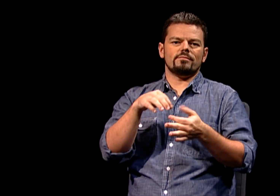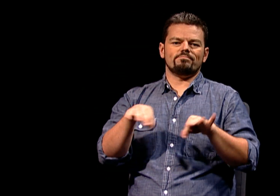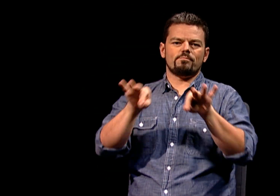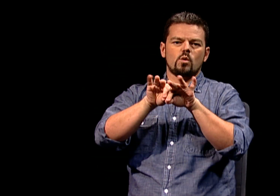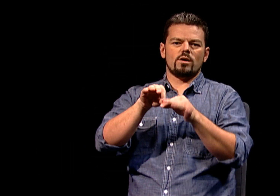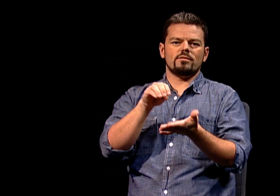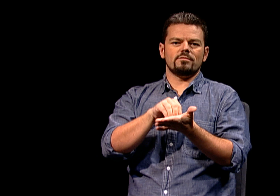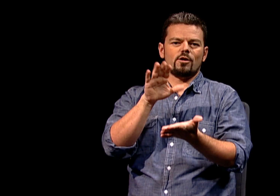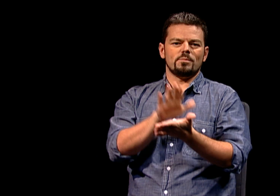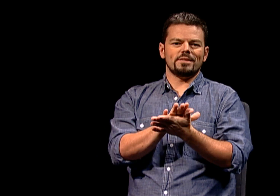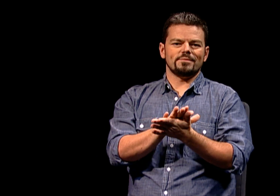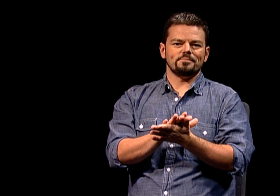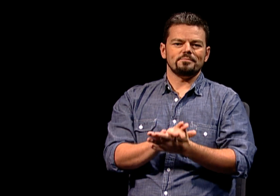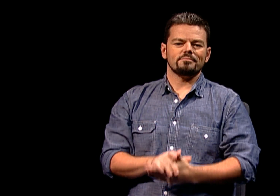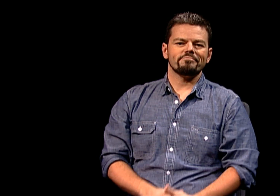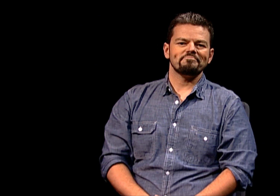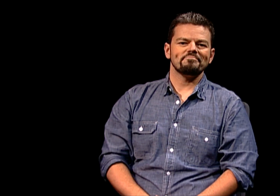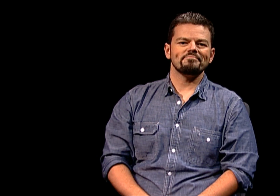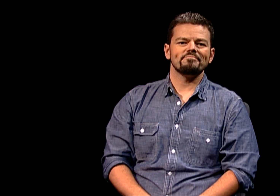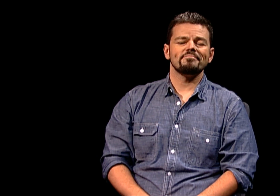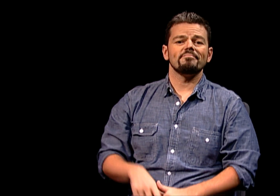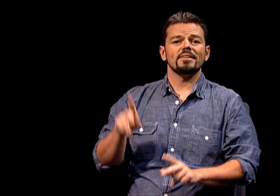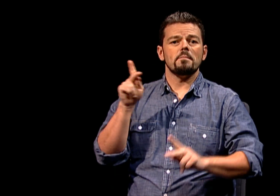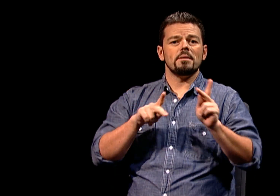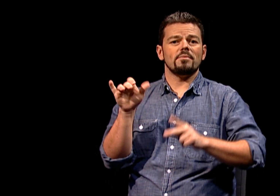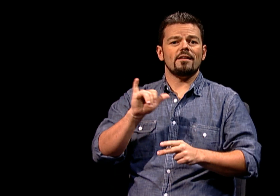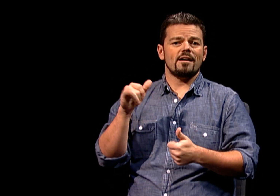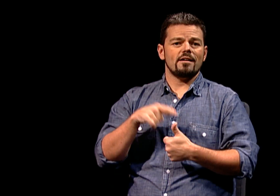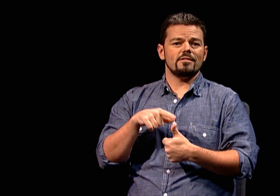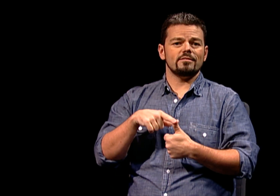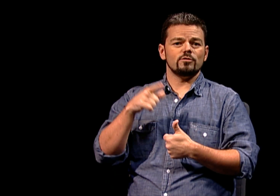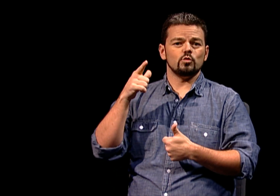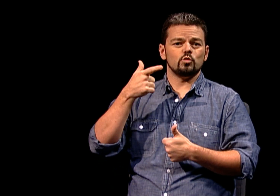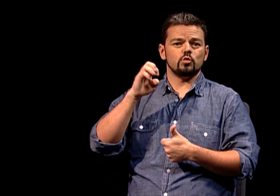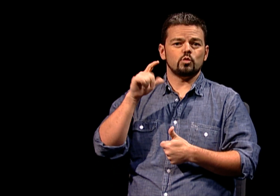WITH CREATING OUR FOUNDING DOCUMENTS.